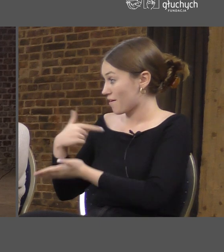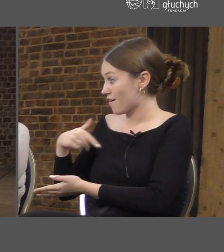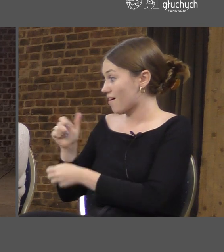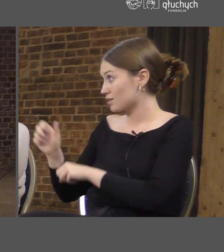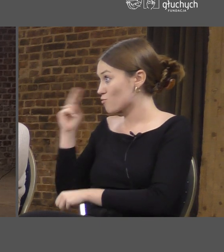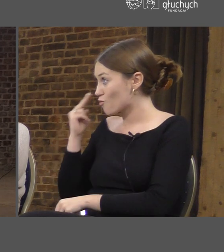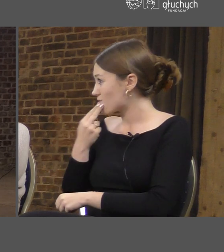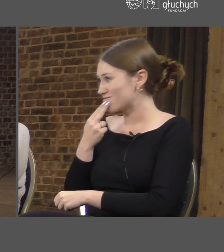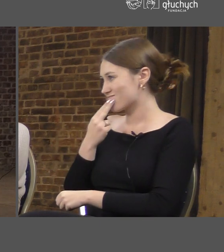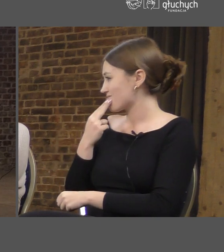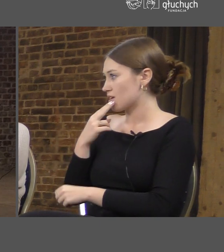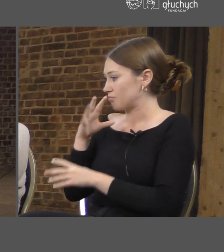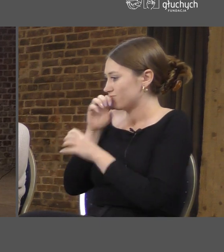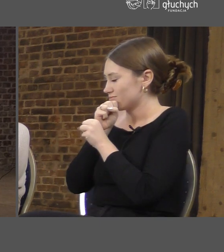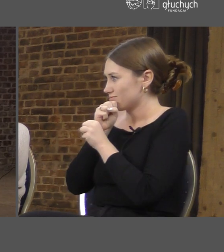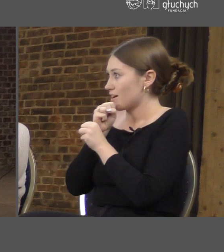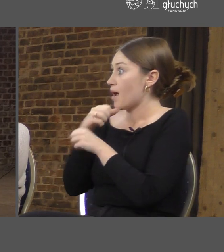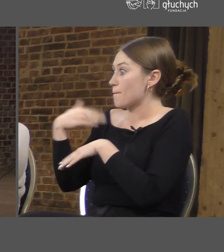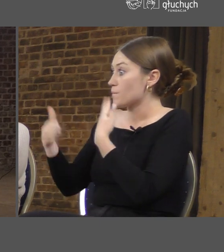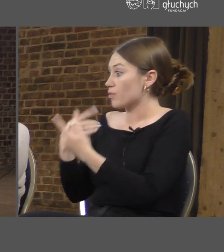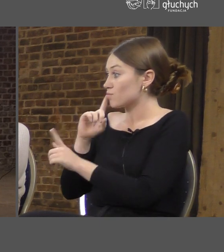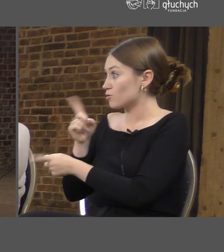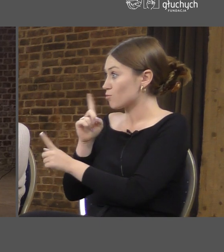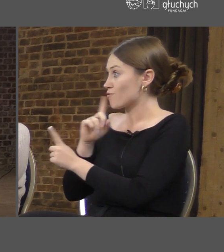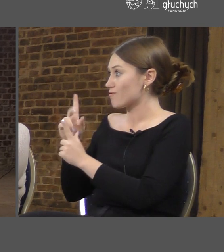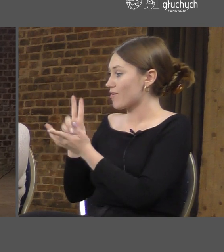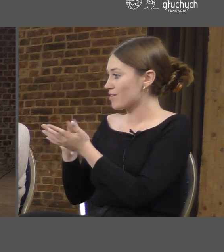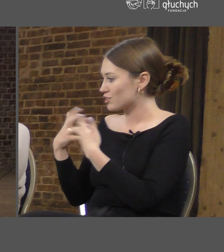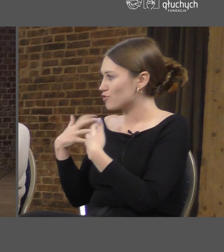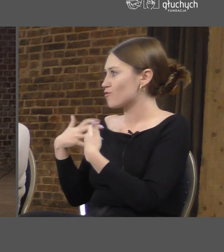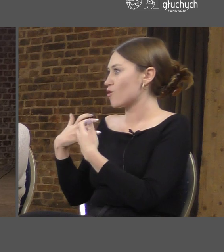And only during the interview recruitment process it turned out or even later - that is, during the work,